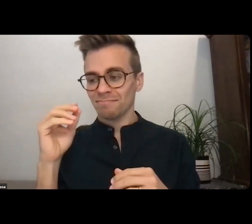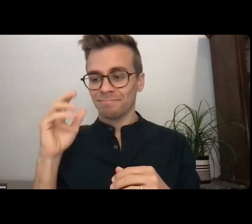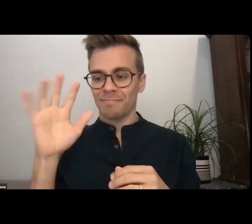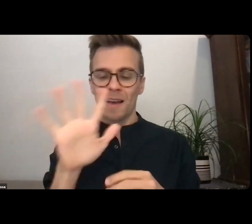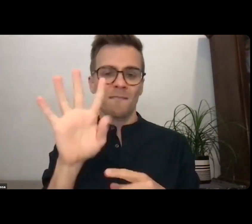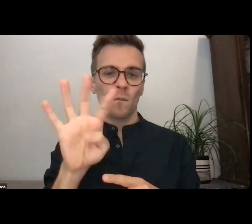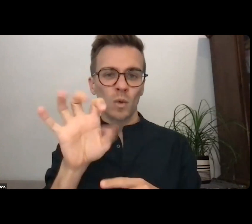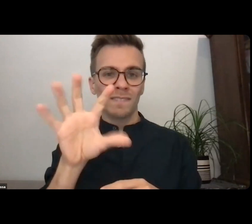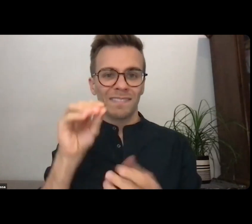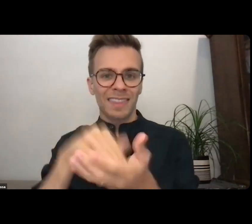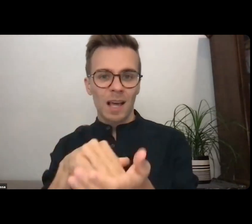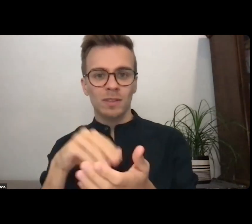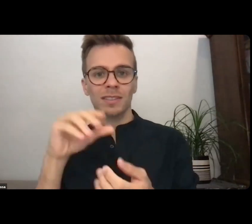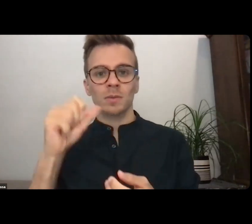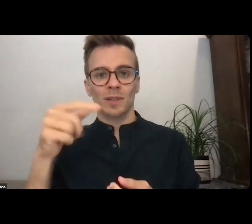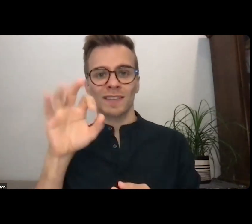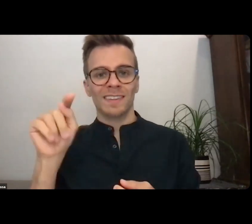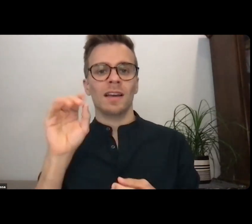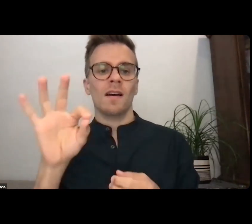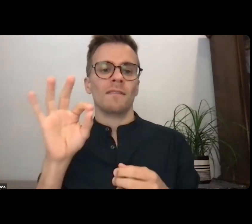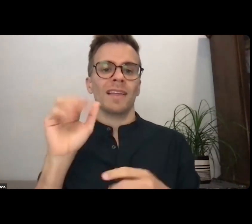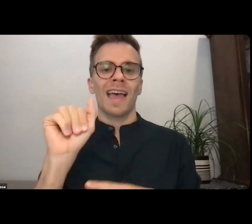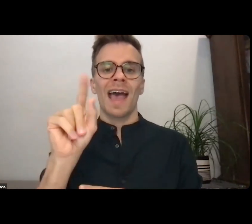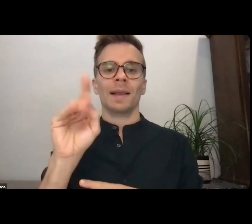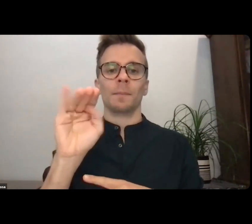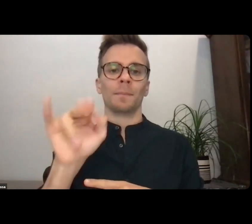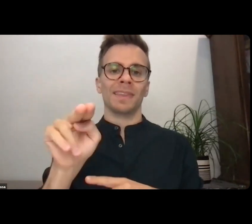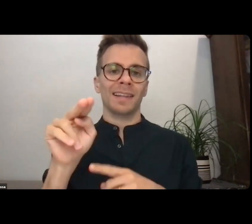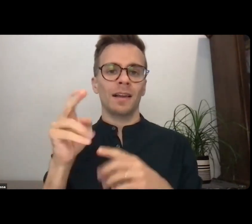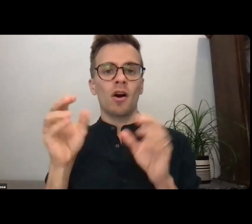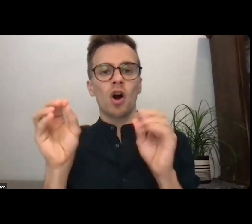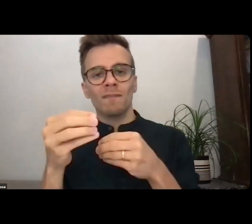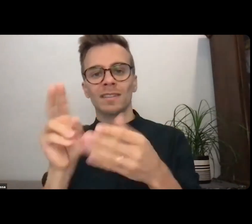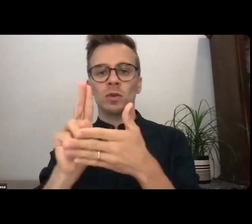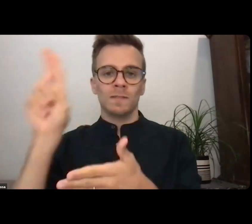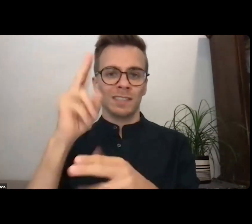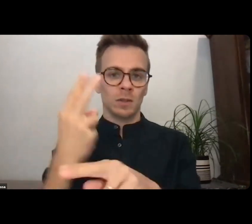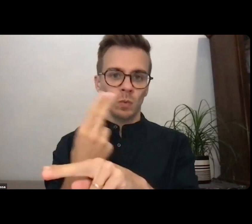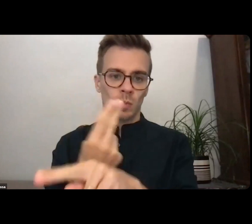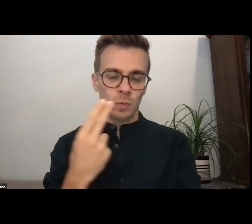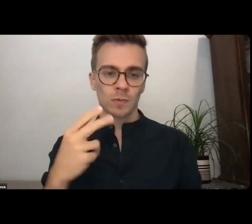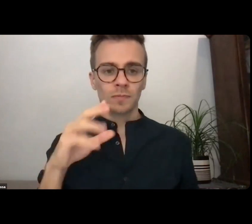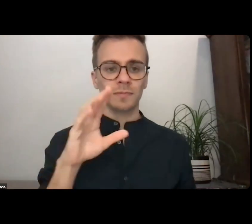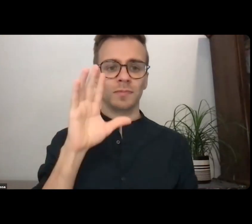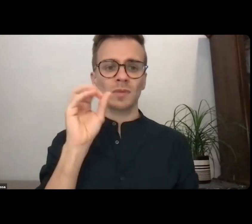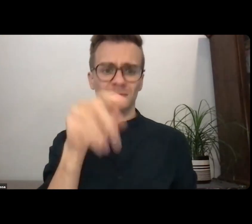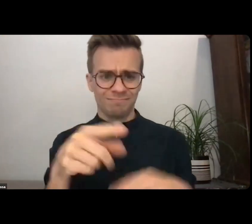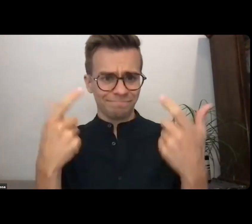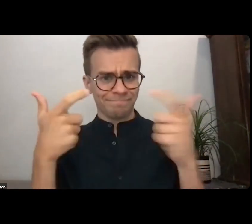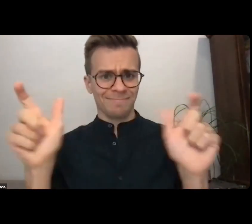space, and approximately 450,000 square feet of administrative office buildings and university